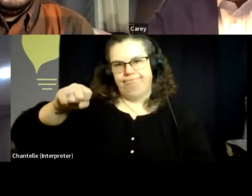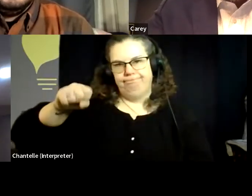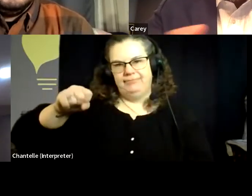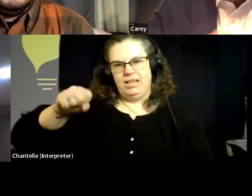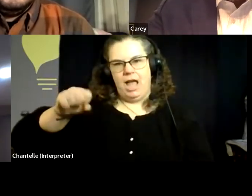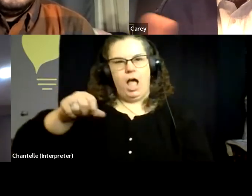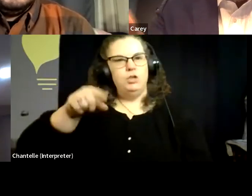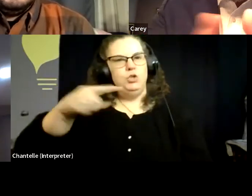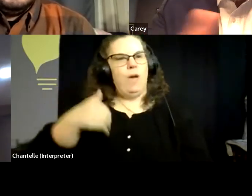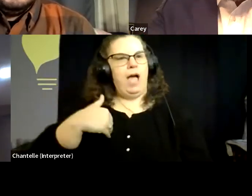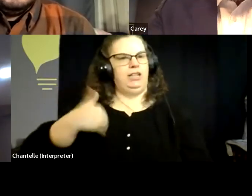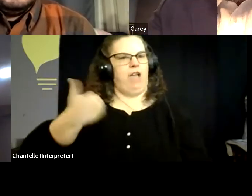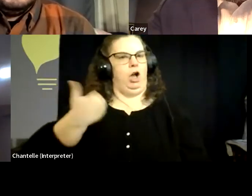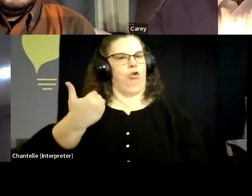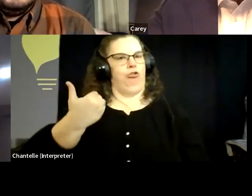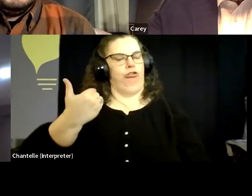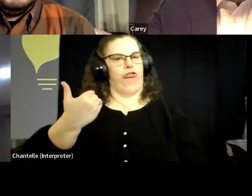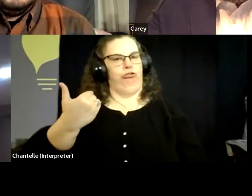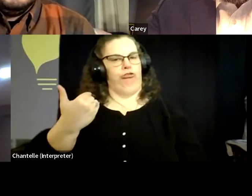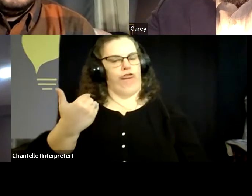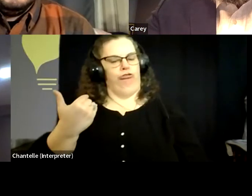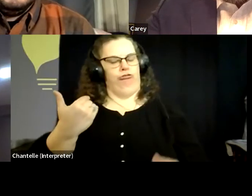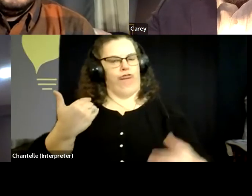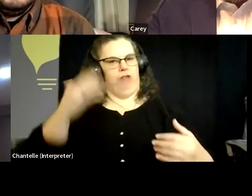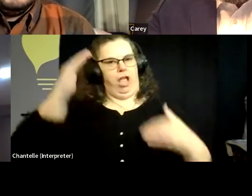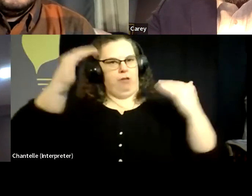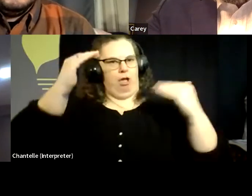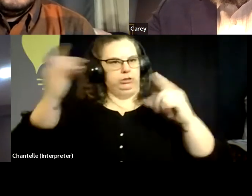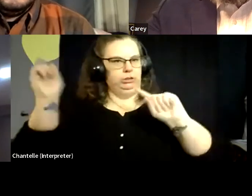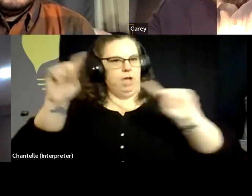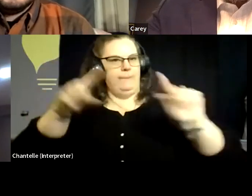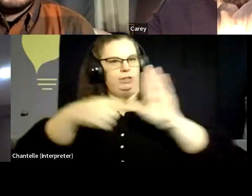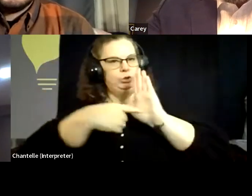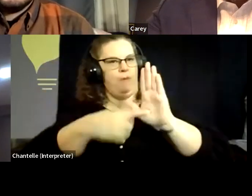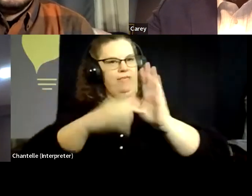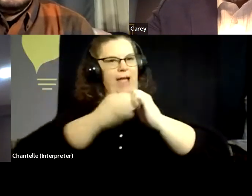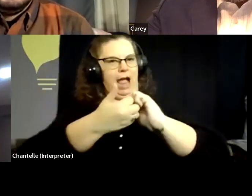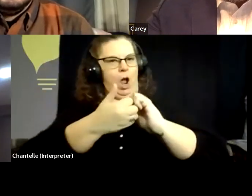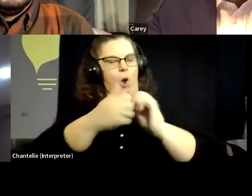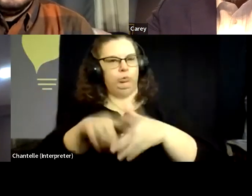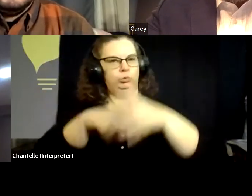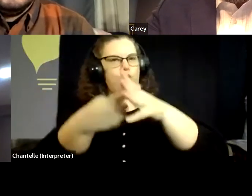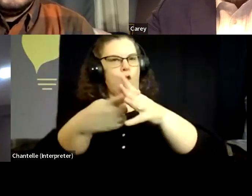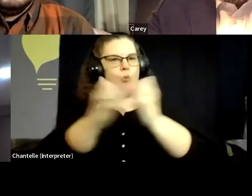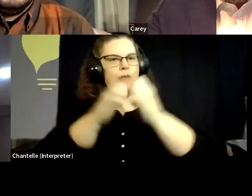had younger adults coming in and showing them how to get started with doing some work after high school